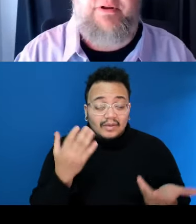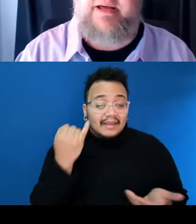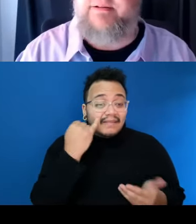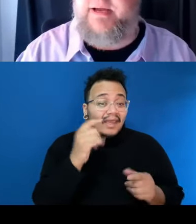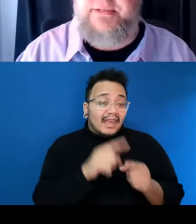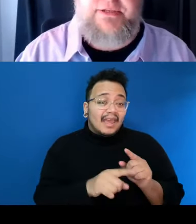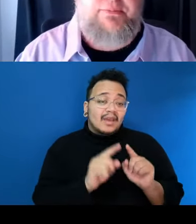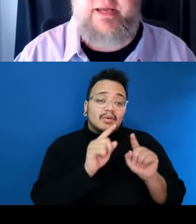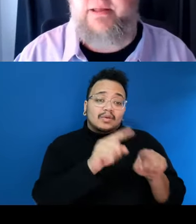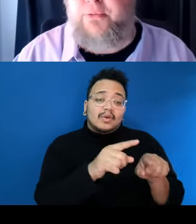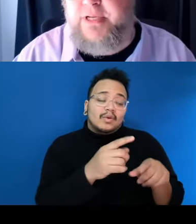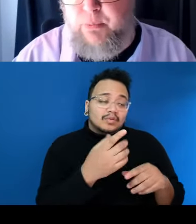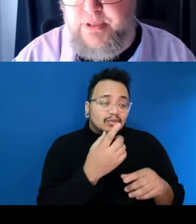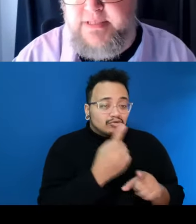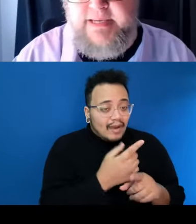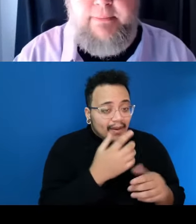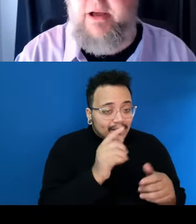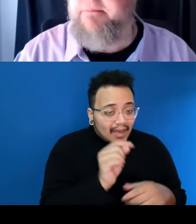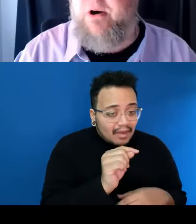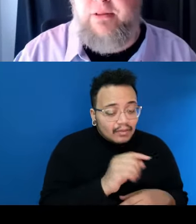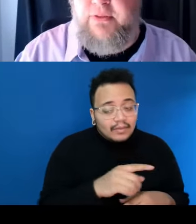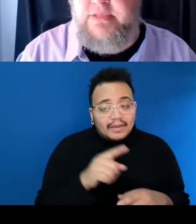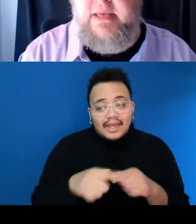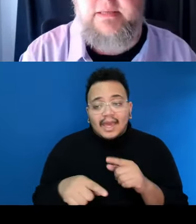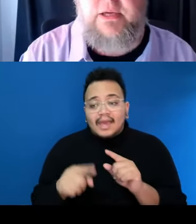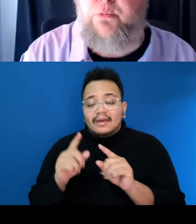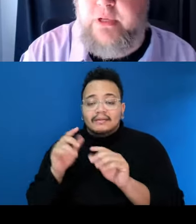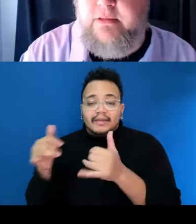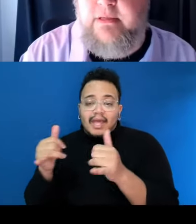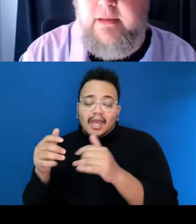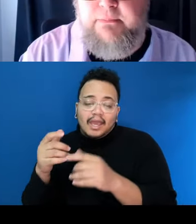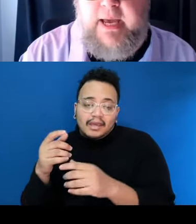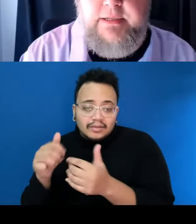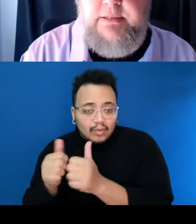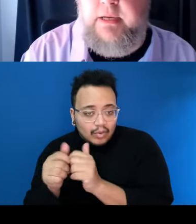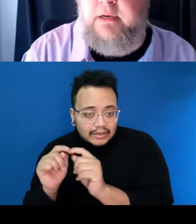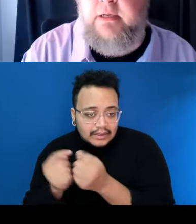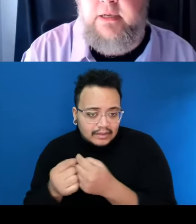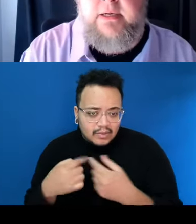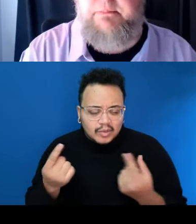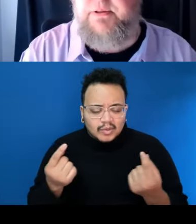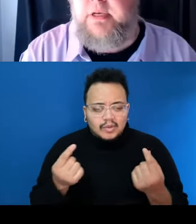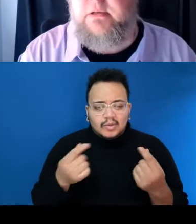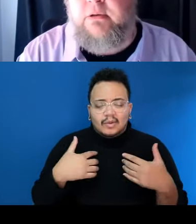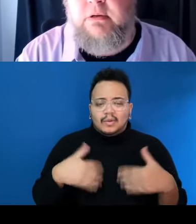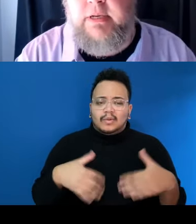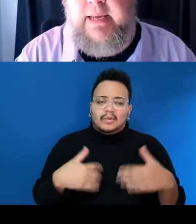when they're not allowed to play on the right sports team. All of those things can really impact their ability to learn